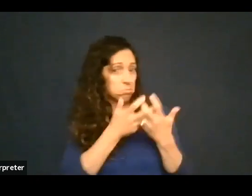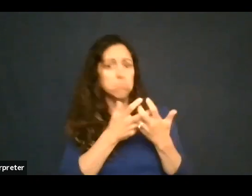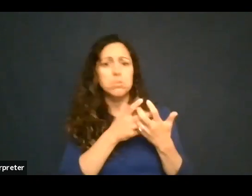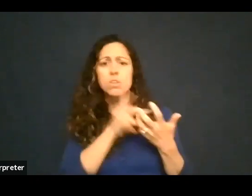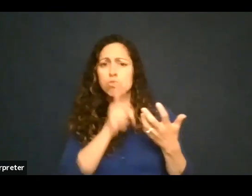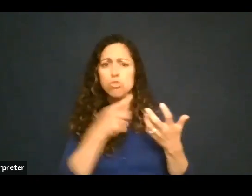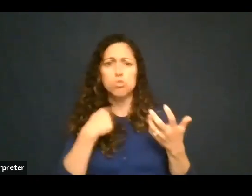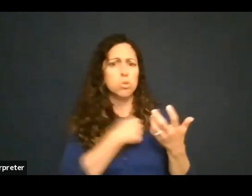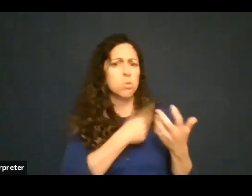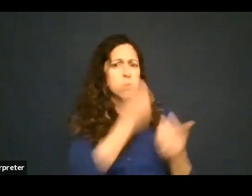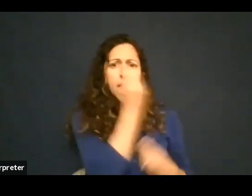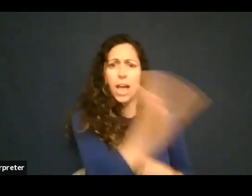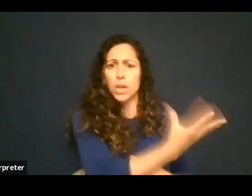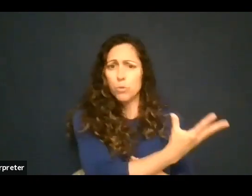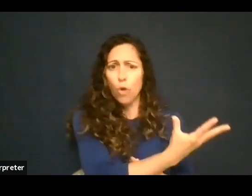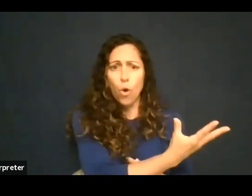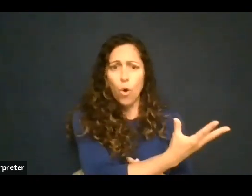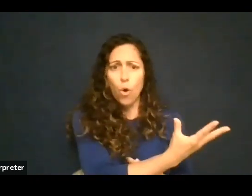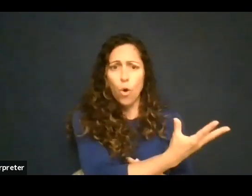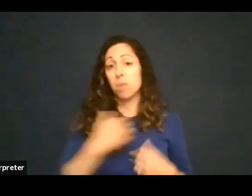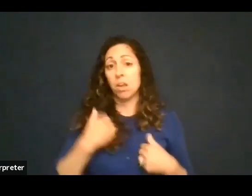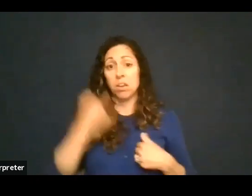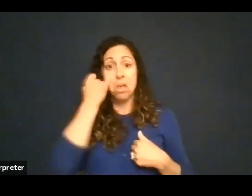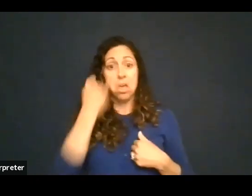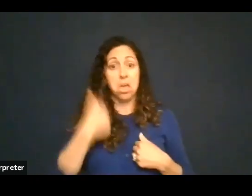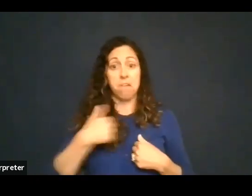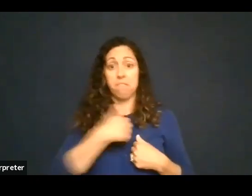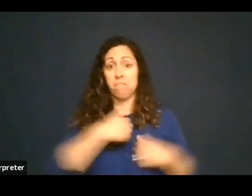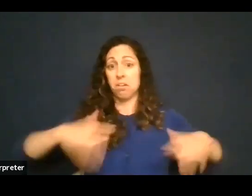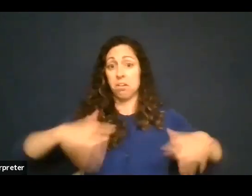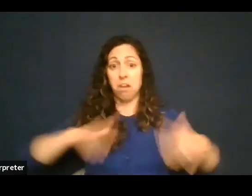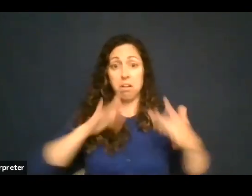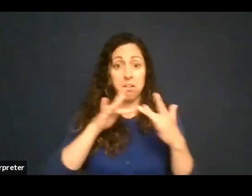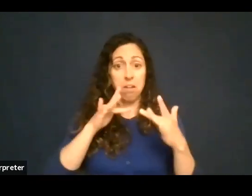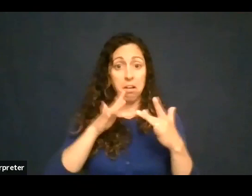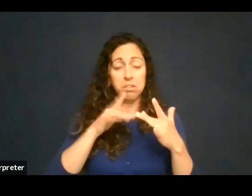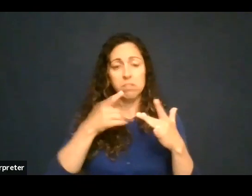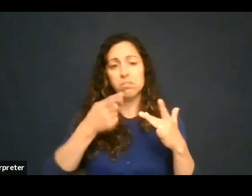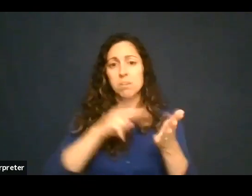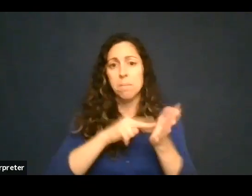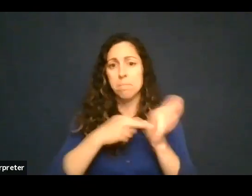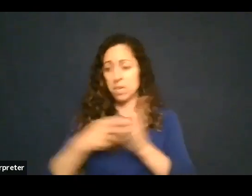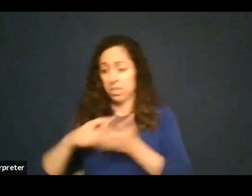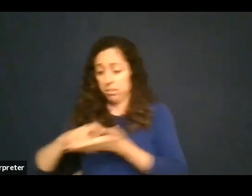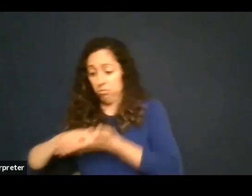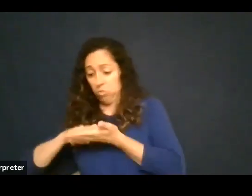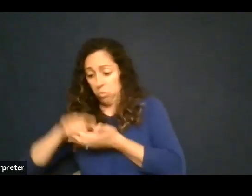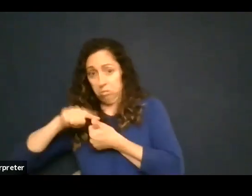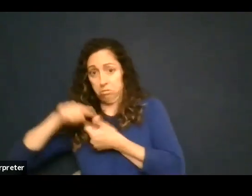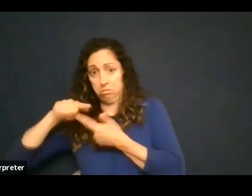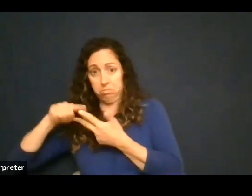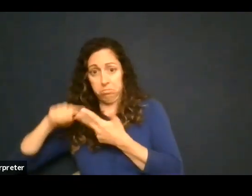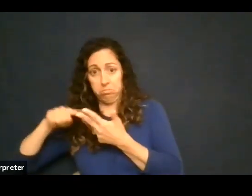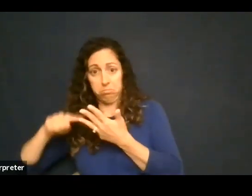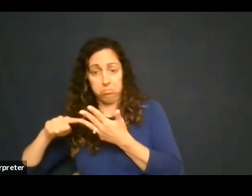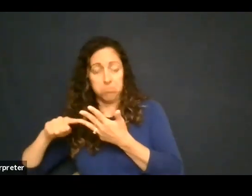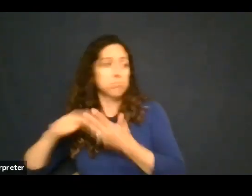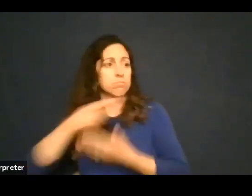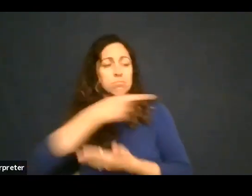it may simply be because you don't quite fit these criteria that our partners are asking us to match at the time.